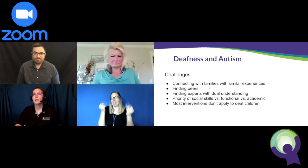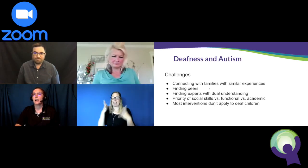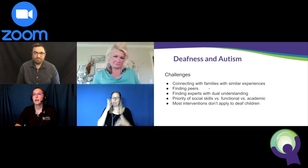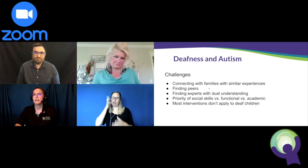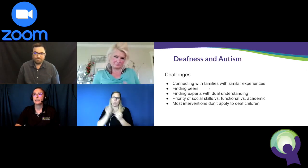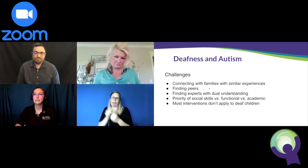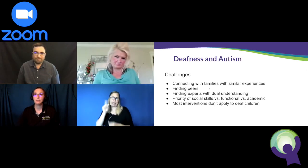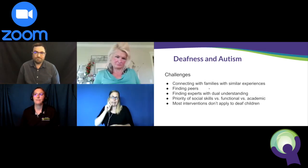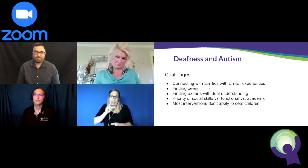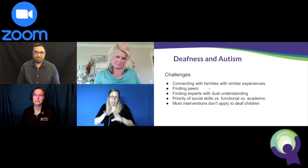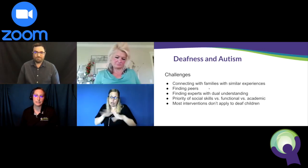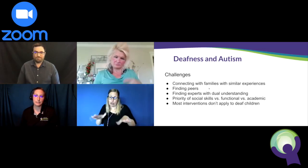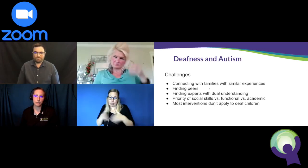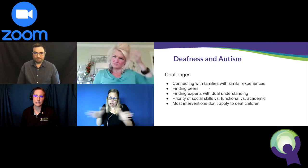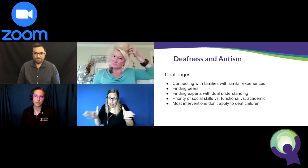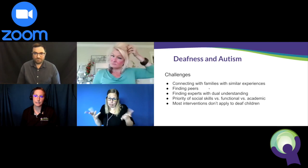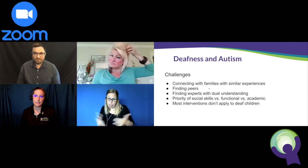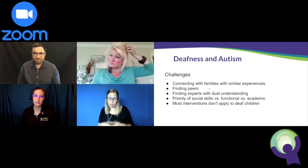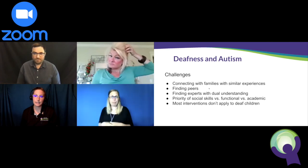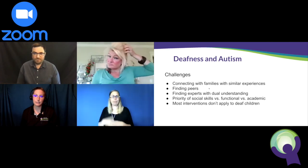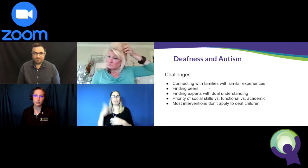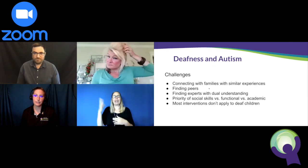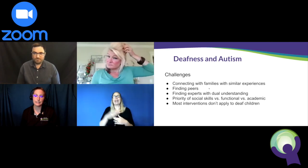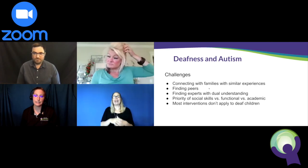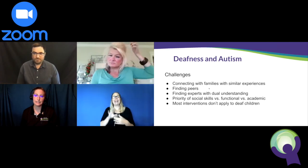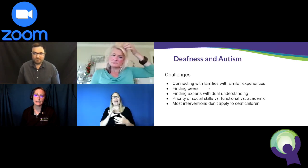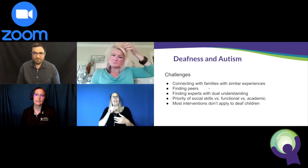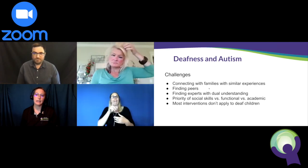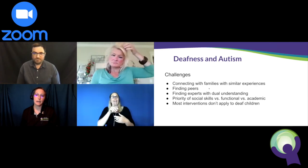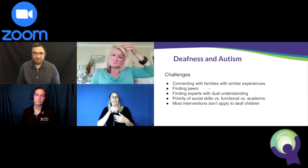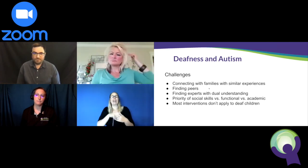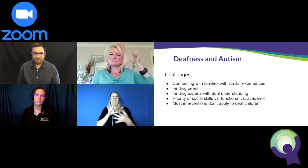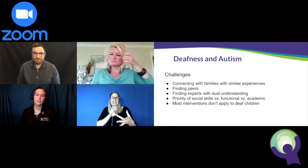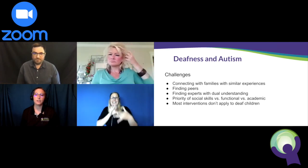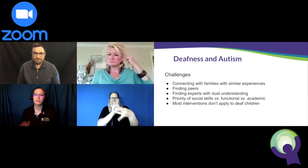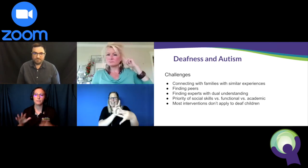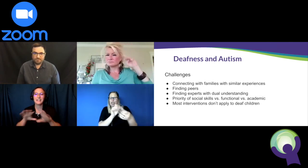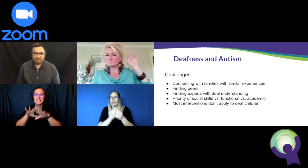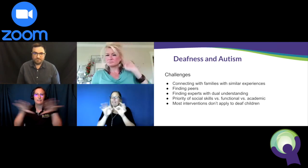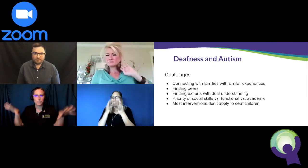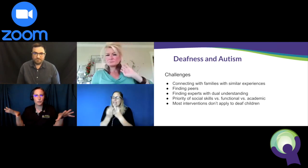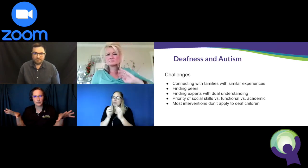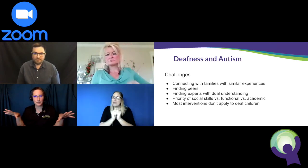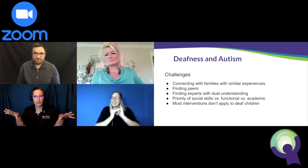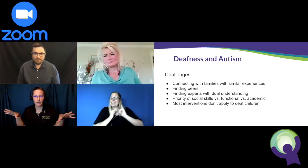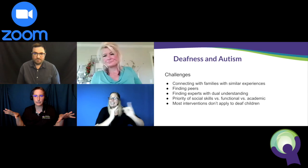Connecting with families with similar experiences, because the prevalence is... because deaf people are so spread out, as